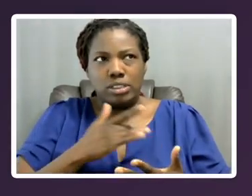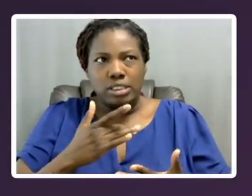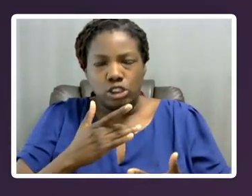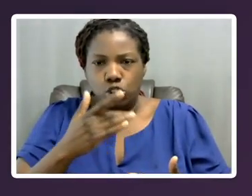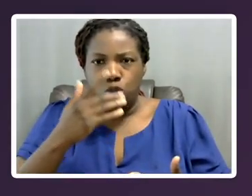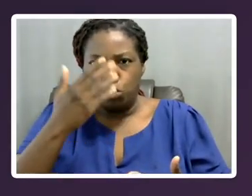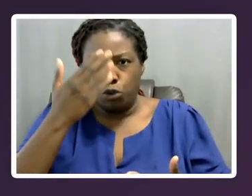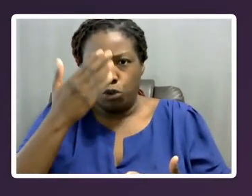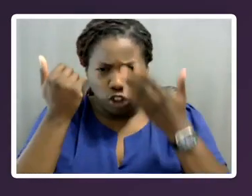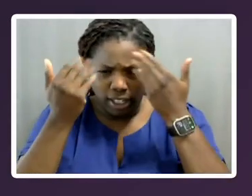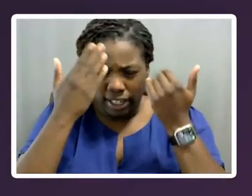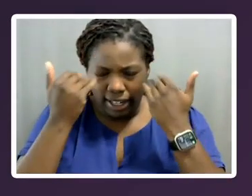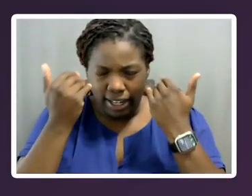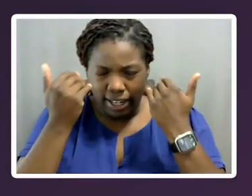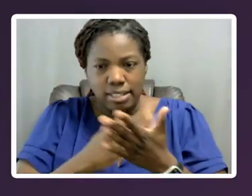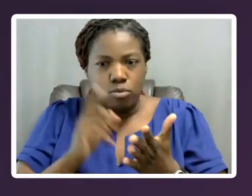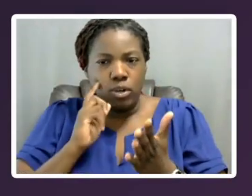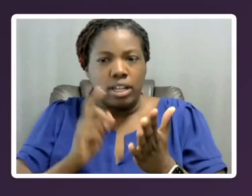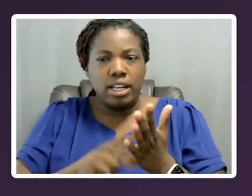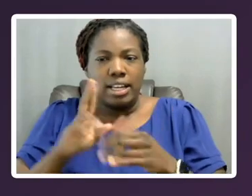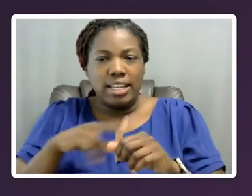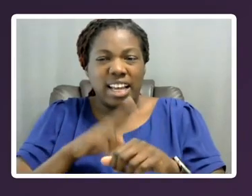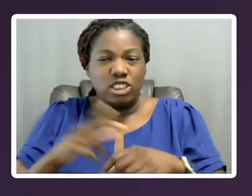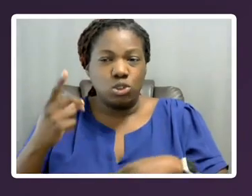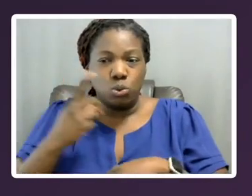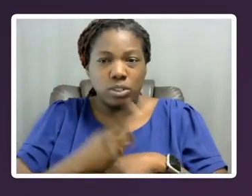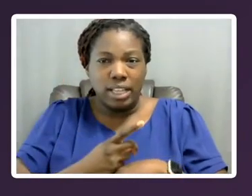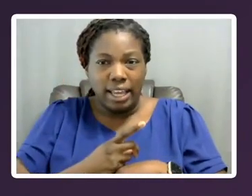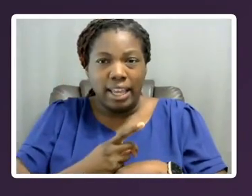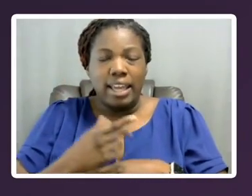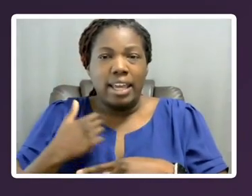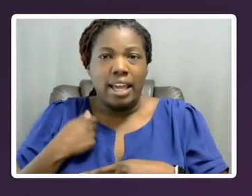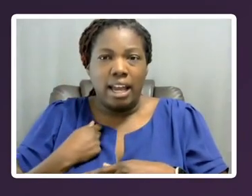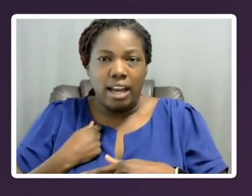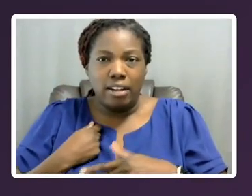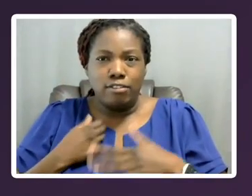it as a National Day of Mourning even, because of those sacrifices and because